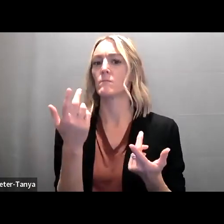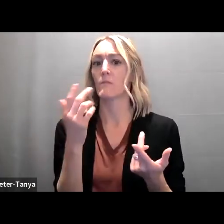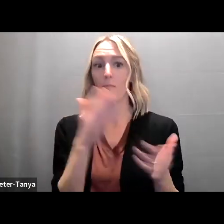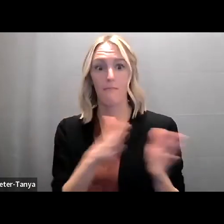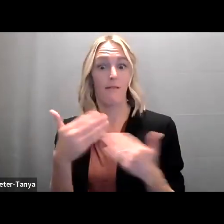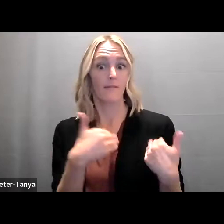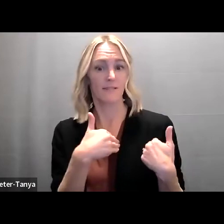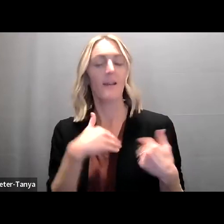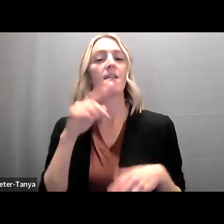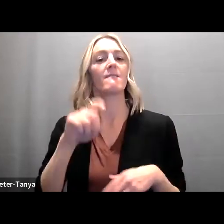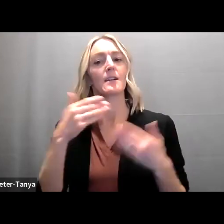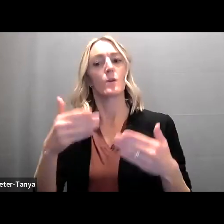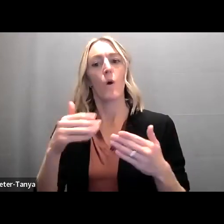And need to be implemented appropriately.